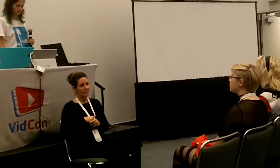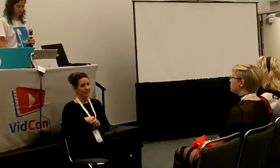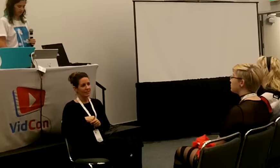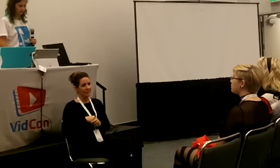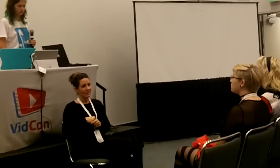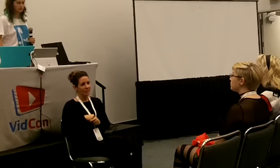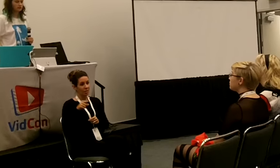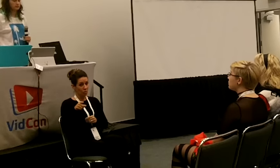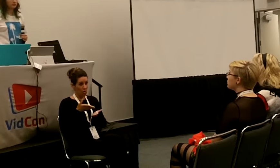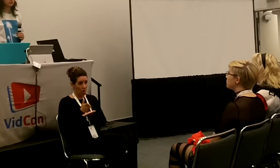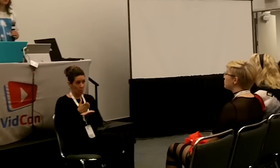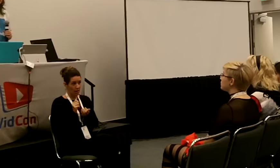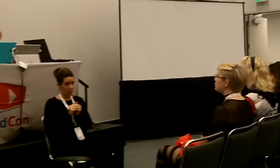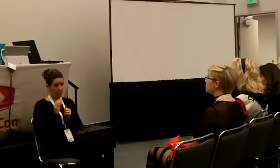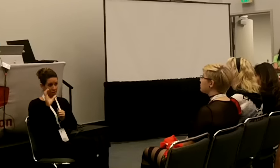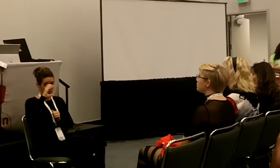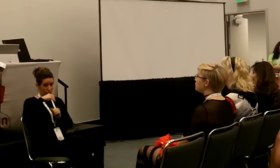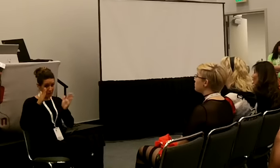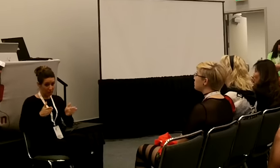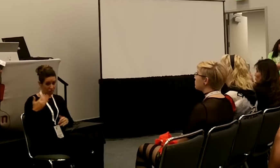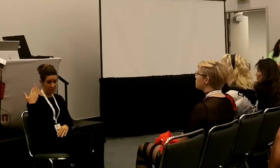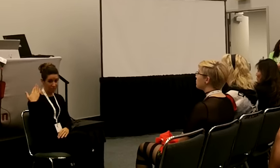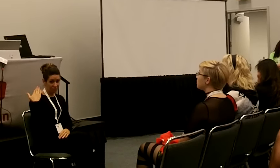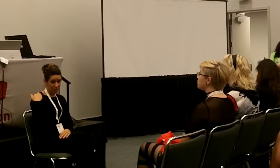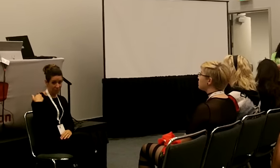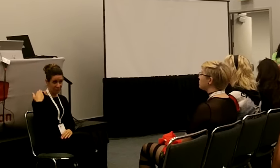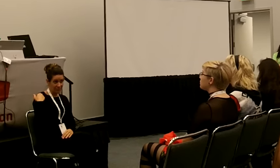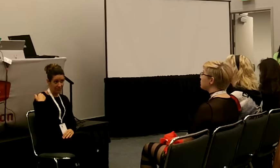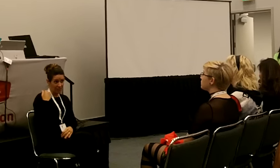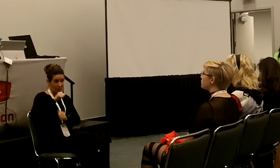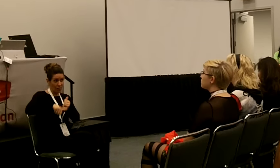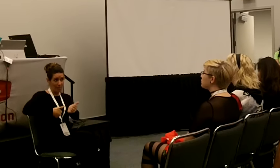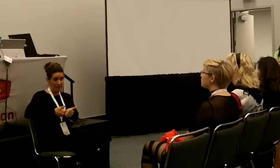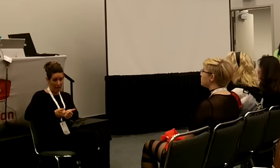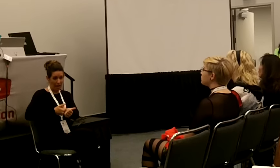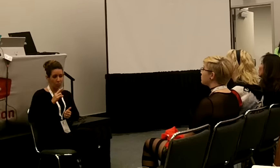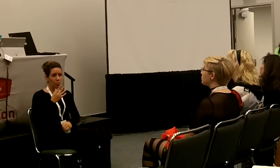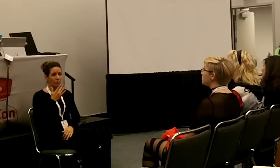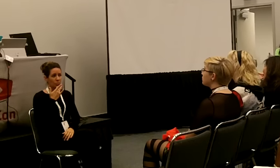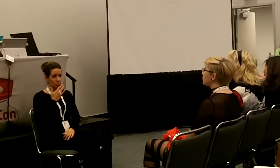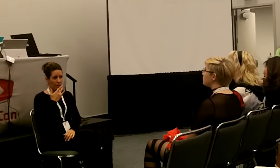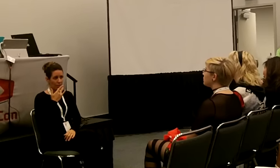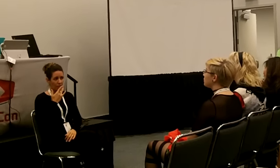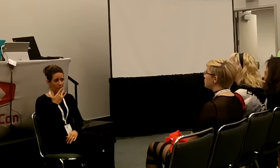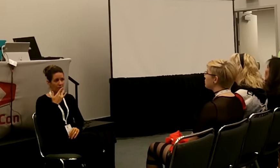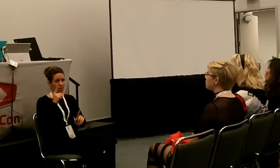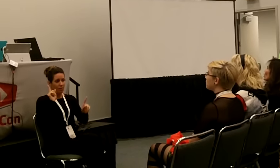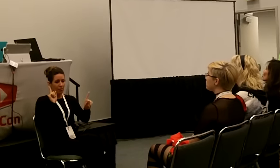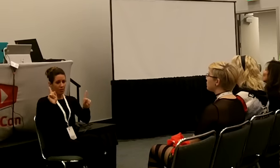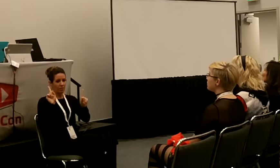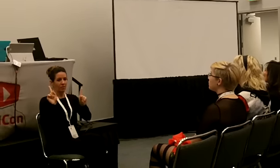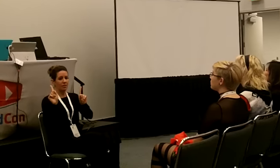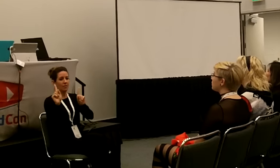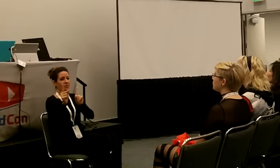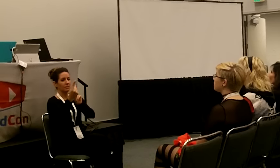you're okay with strangers tapping you on the shoulder from behind, or would you really rather that they flanked you and got in front